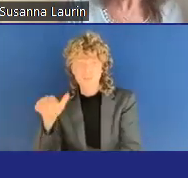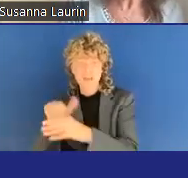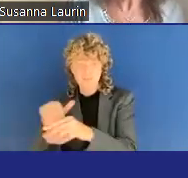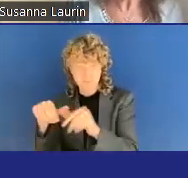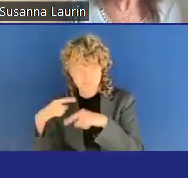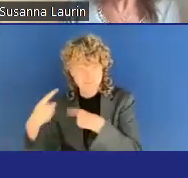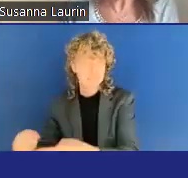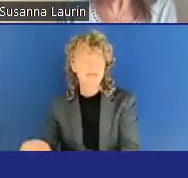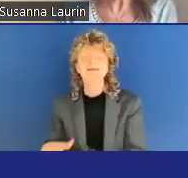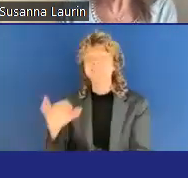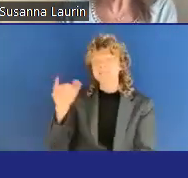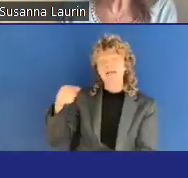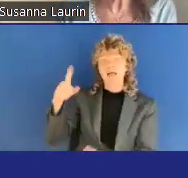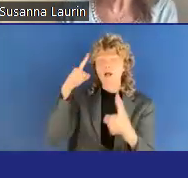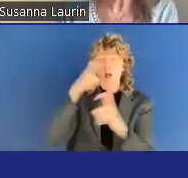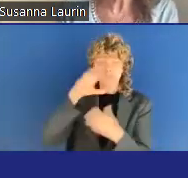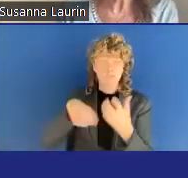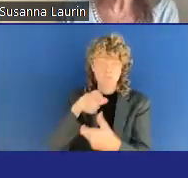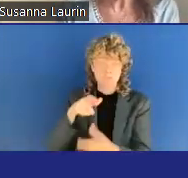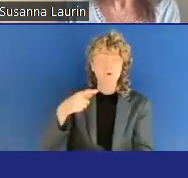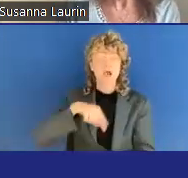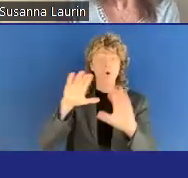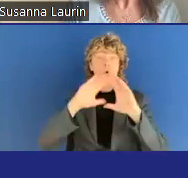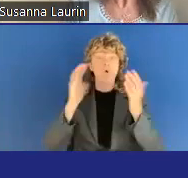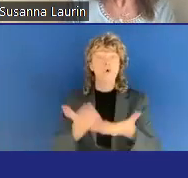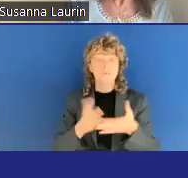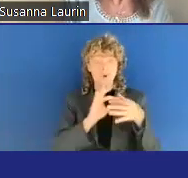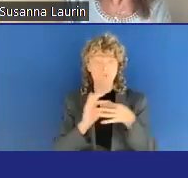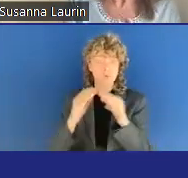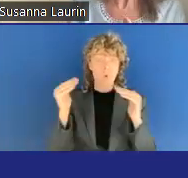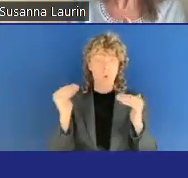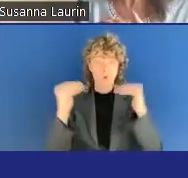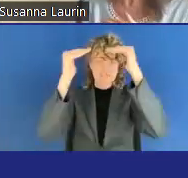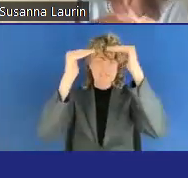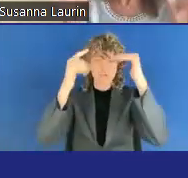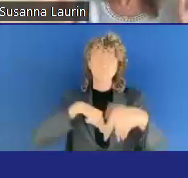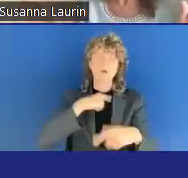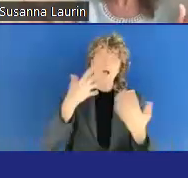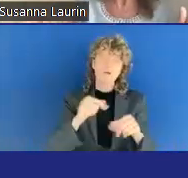in some regions and countries and language areas but the EU initiative is kind of an umbrella